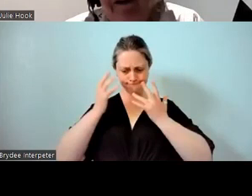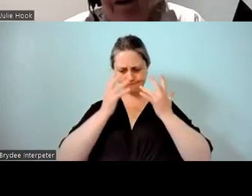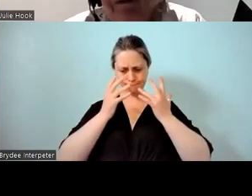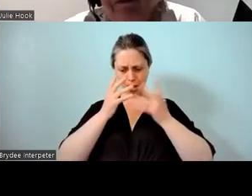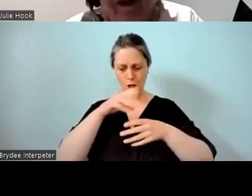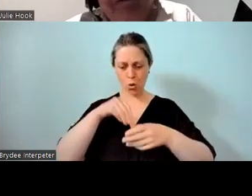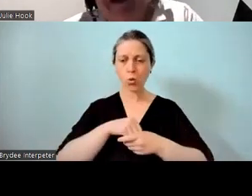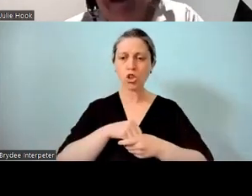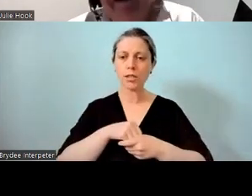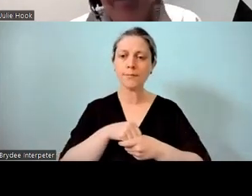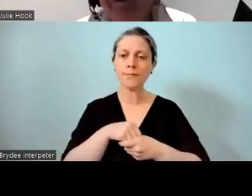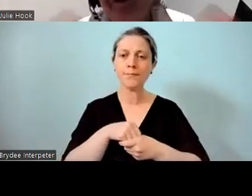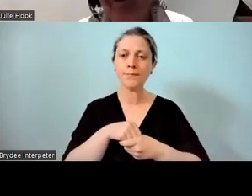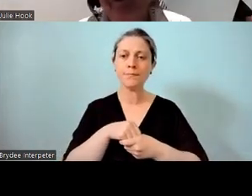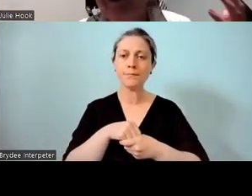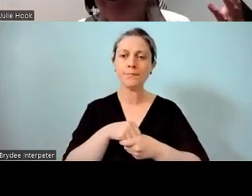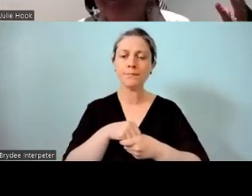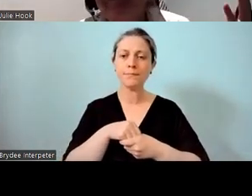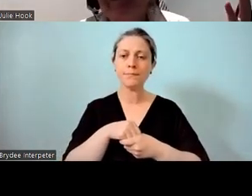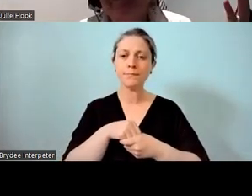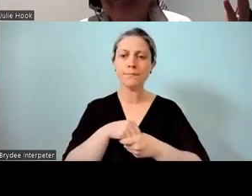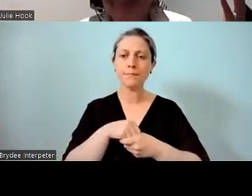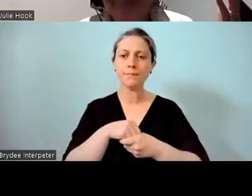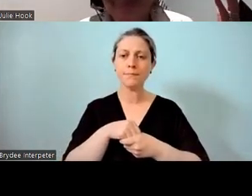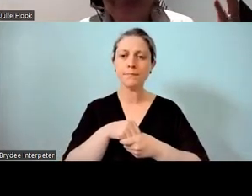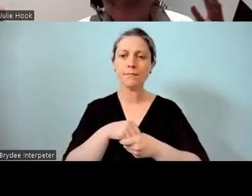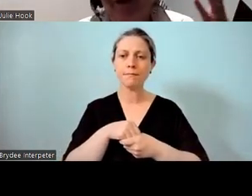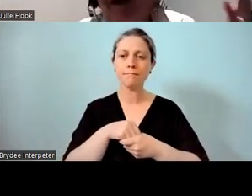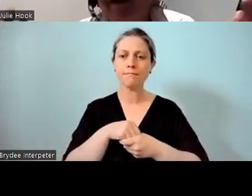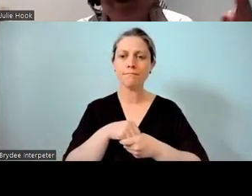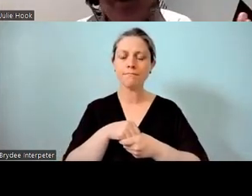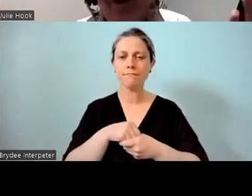a really, a group across different parts of the sector